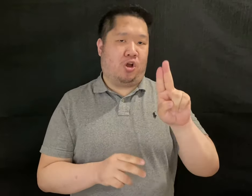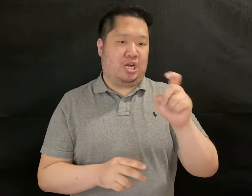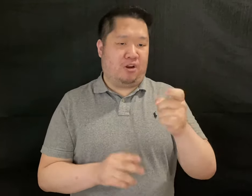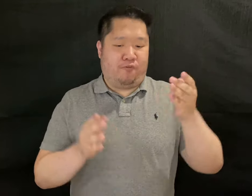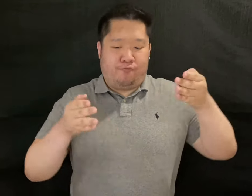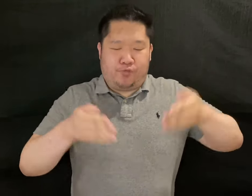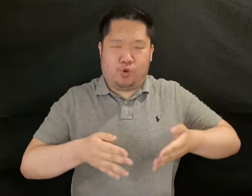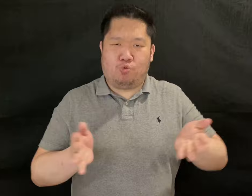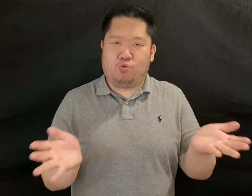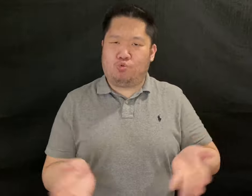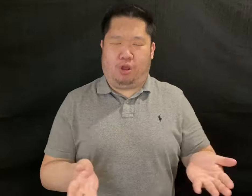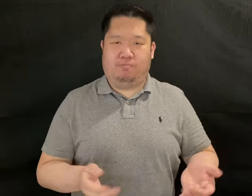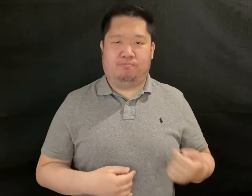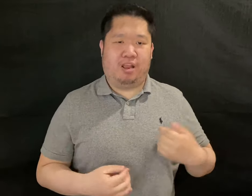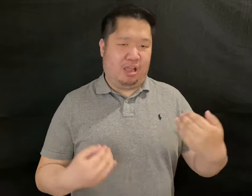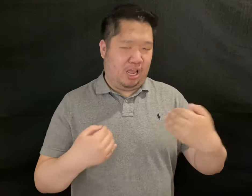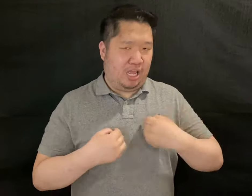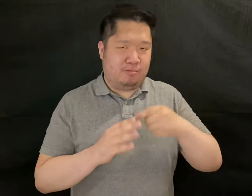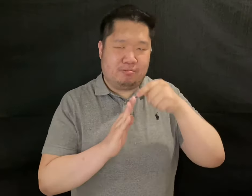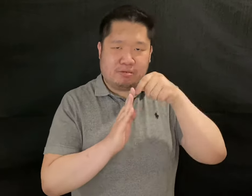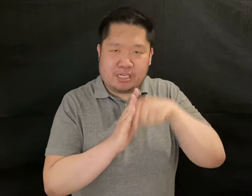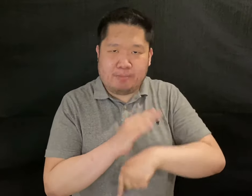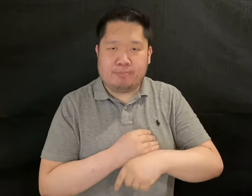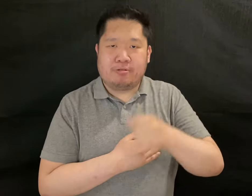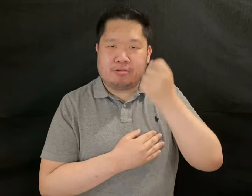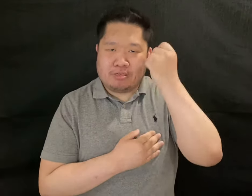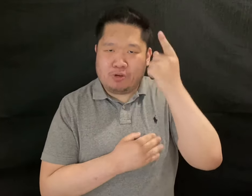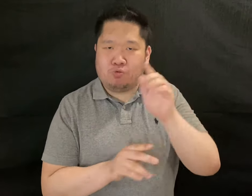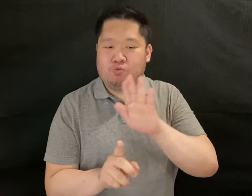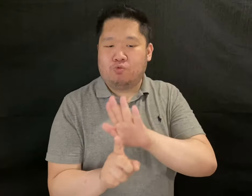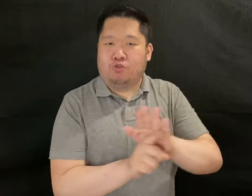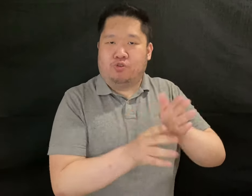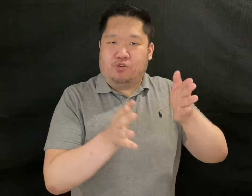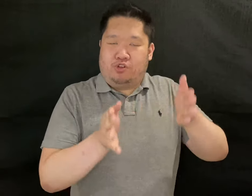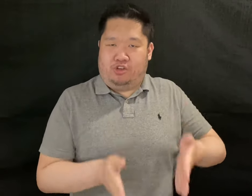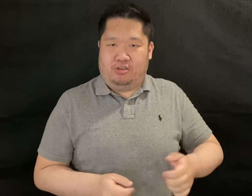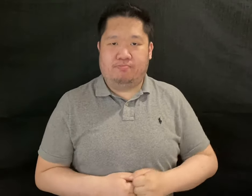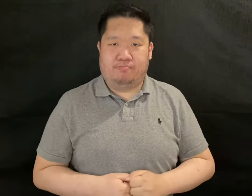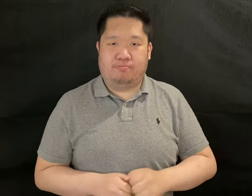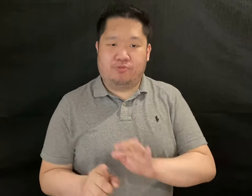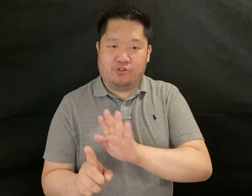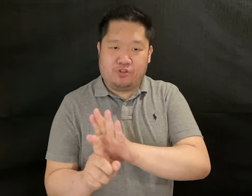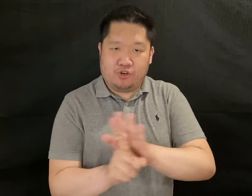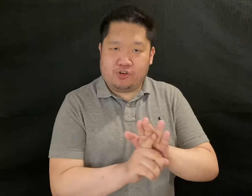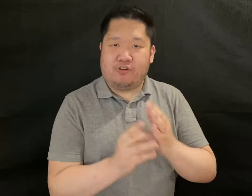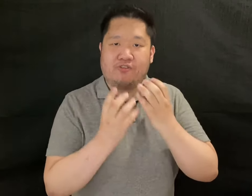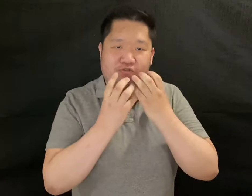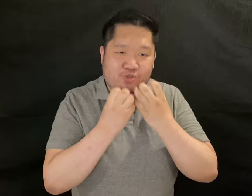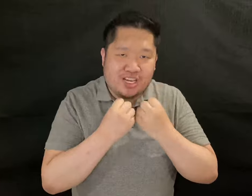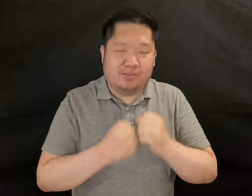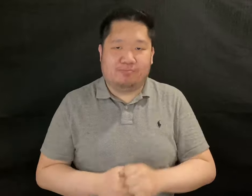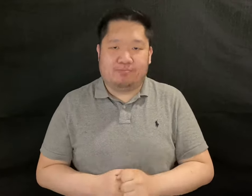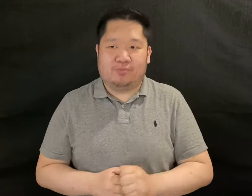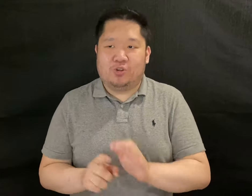Also, UX focuses on having a deep understanding of users, what they need, what they value,